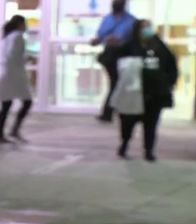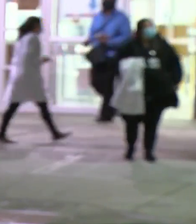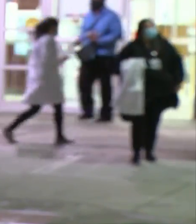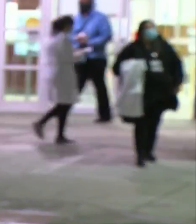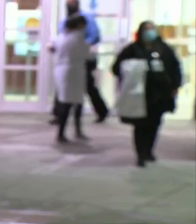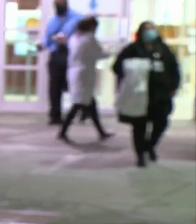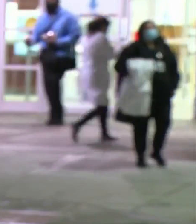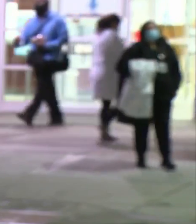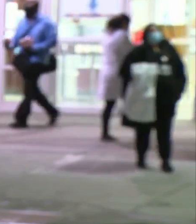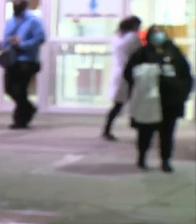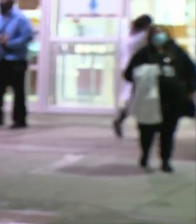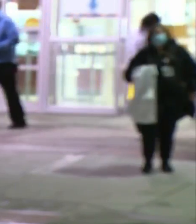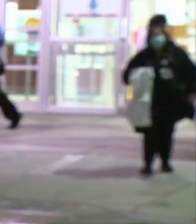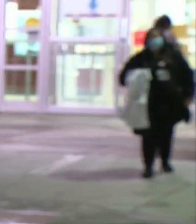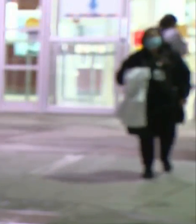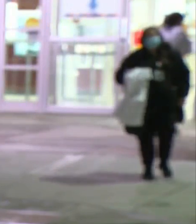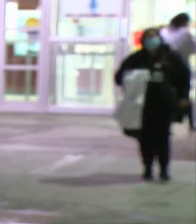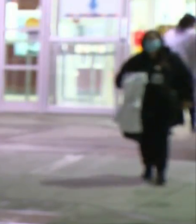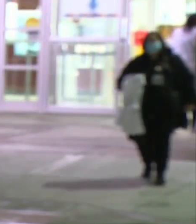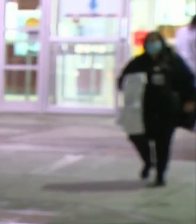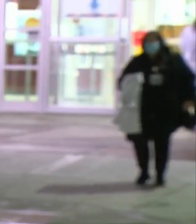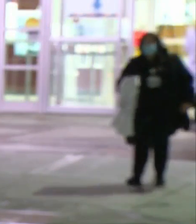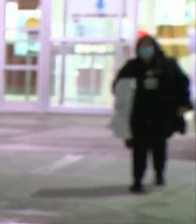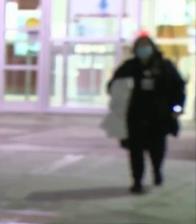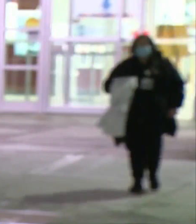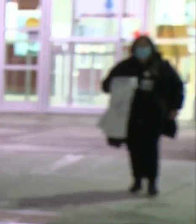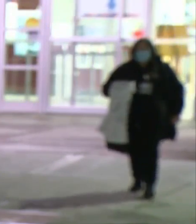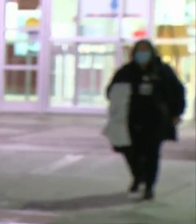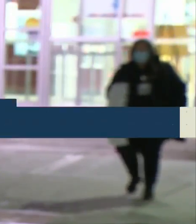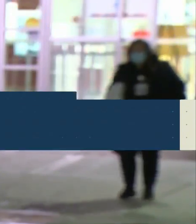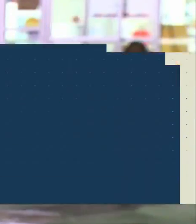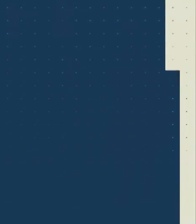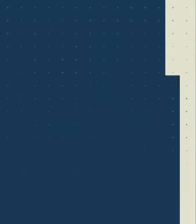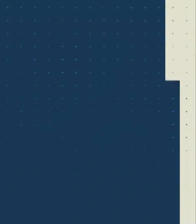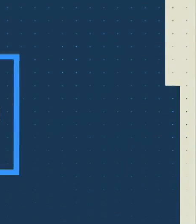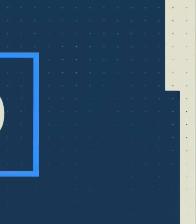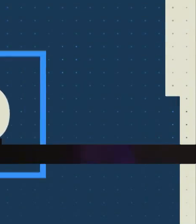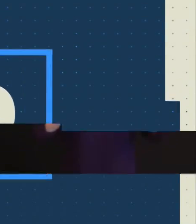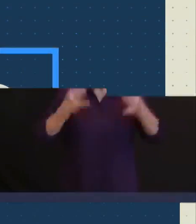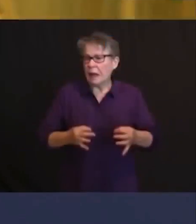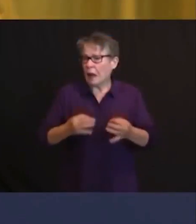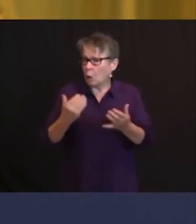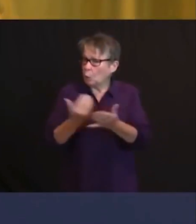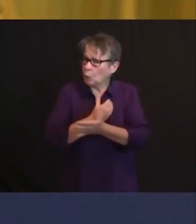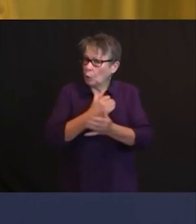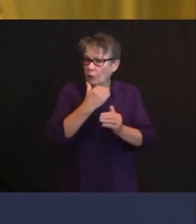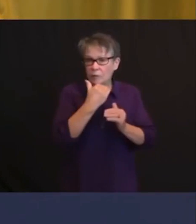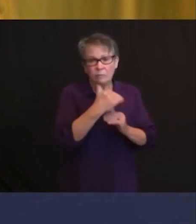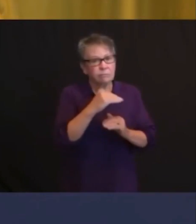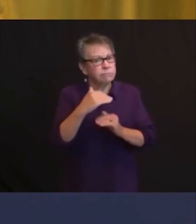BIG CLOSE SCHOOLS AND THE MAYOR SAYS HE WILL NOT HESITATE AS NOVEMBER IS ON TRACK TO BE AMERICA'S WORST MONTH OF THE PANDEMIC SO FAR